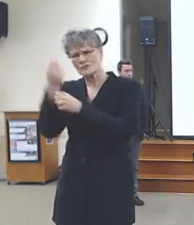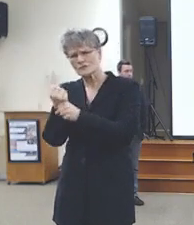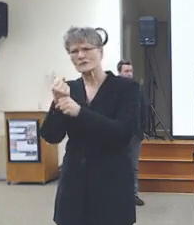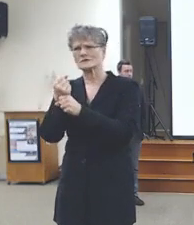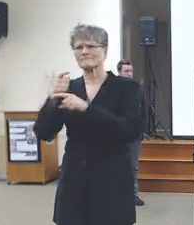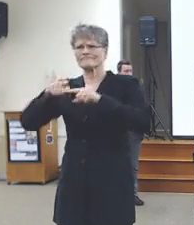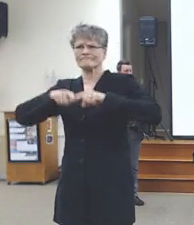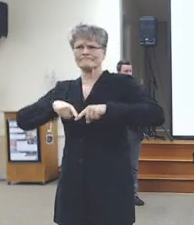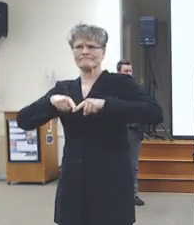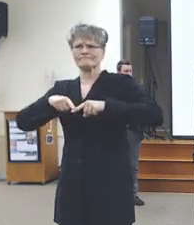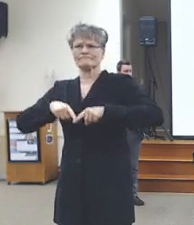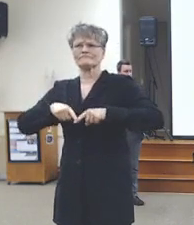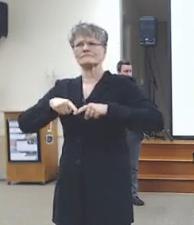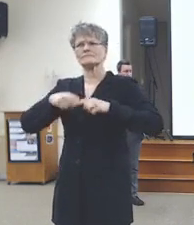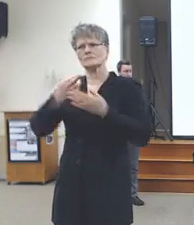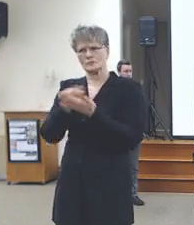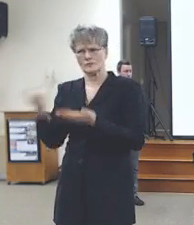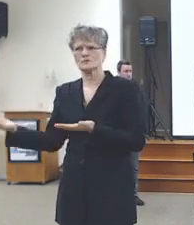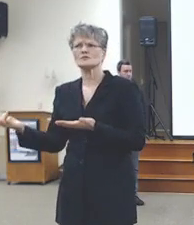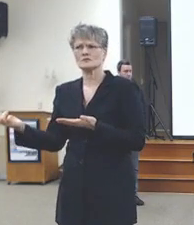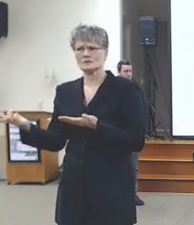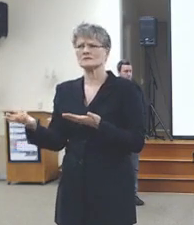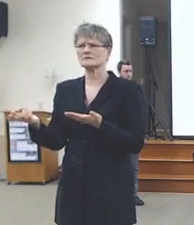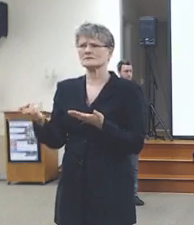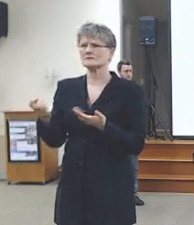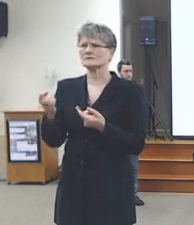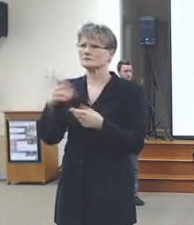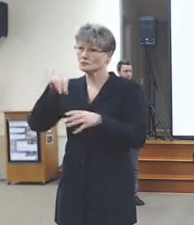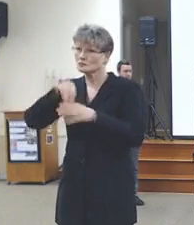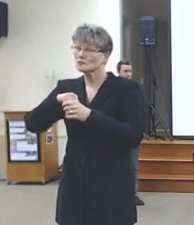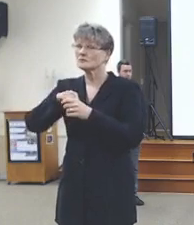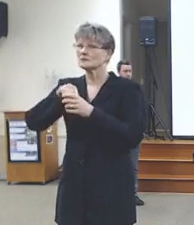including ShastReady.org, the CDC and the State Department of Public Health.